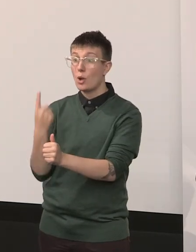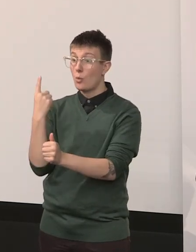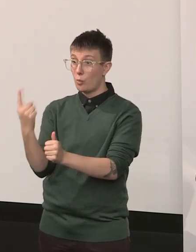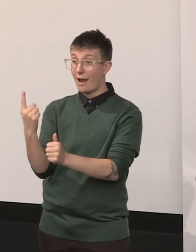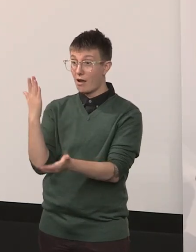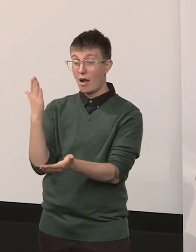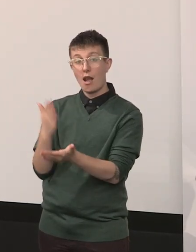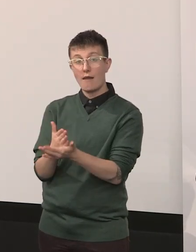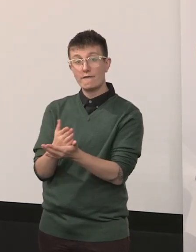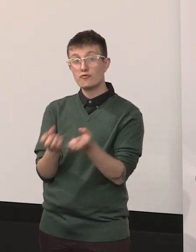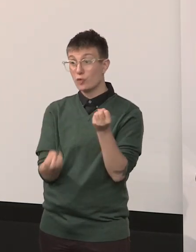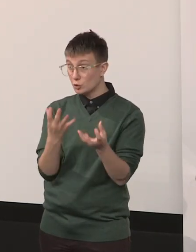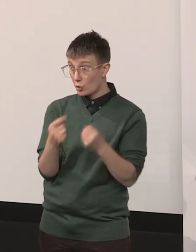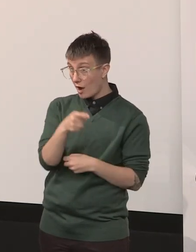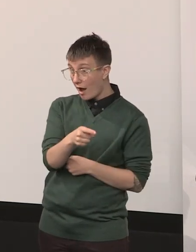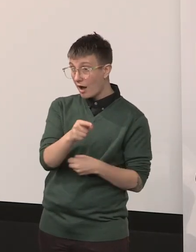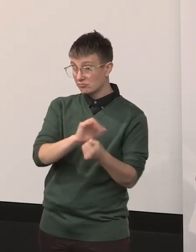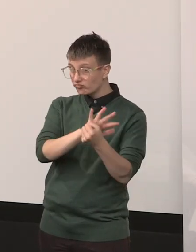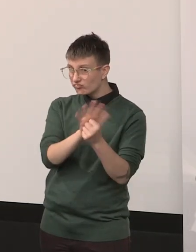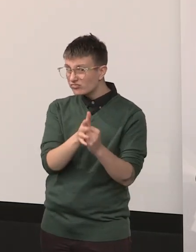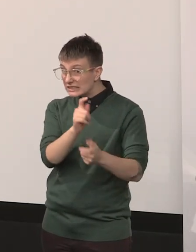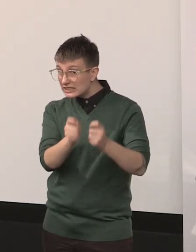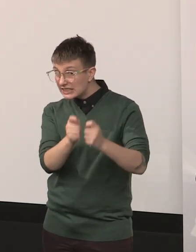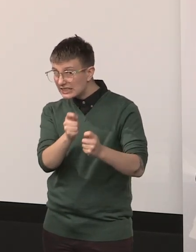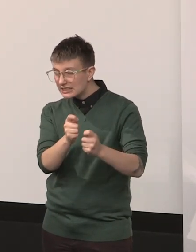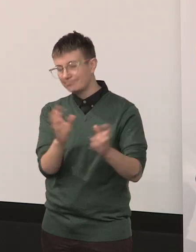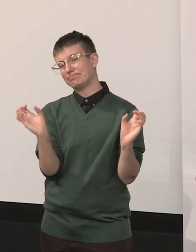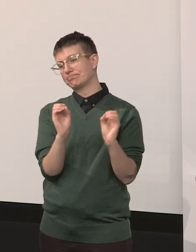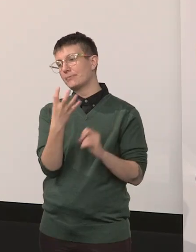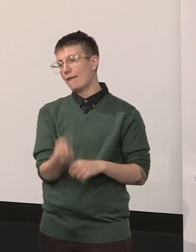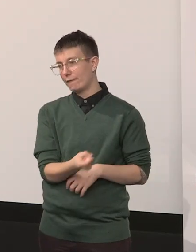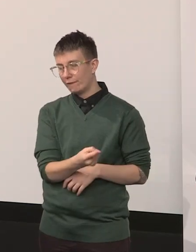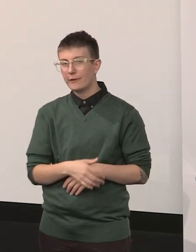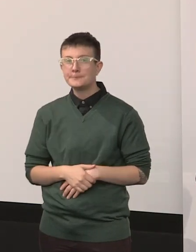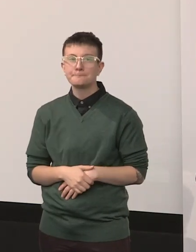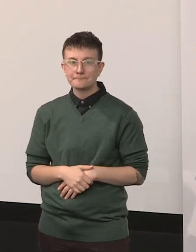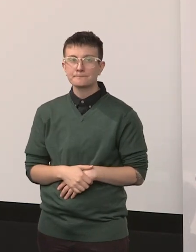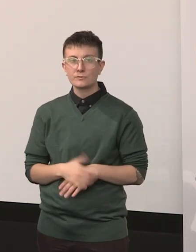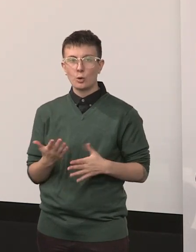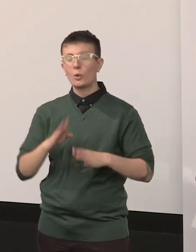followed up and tested, and